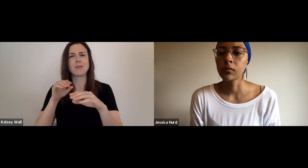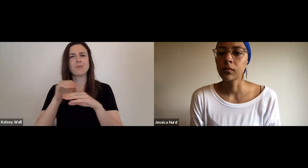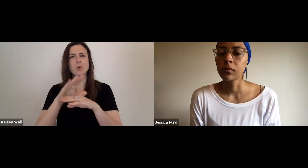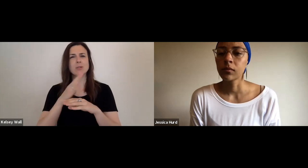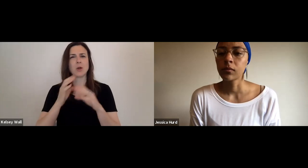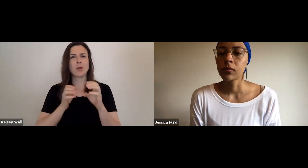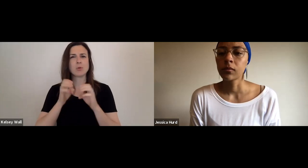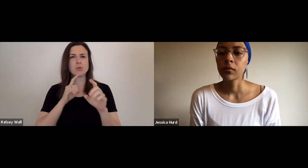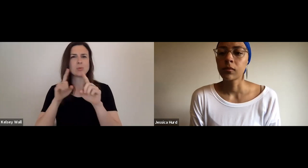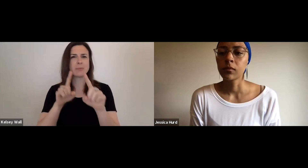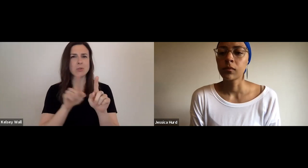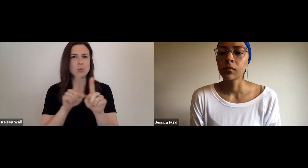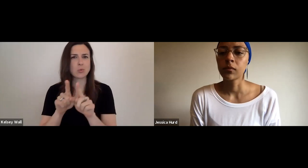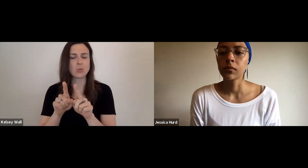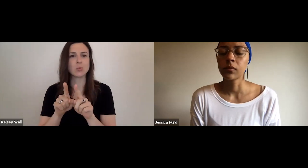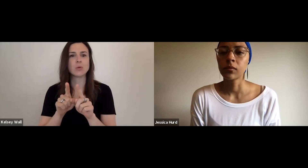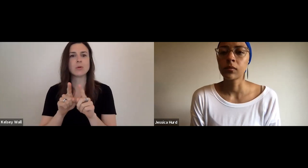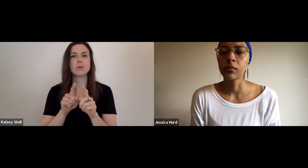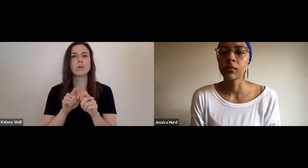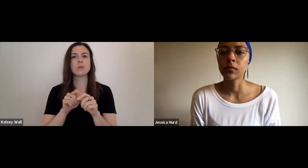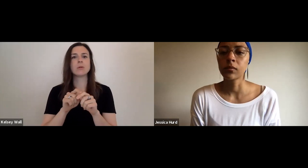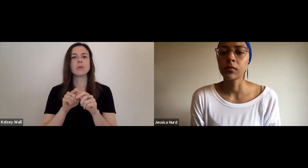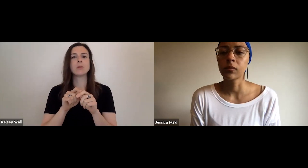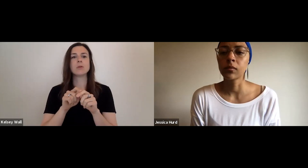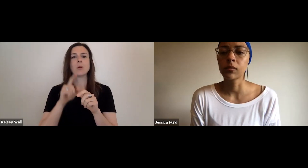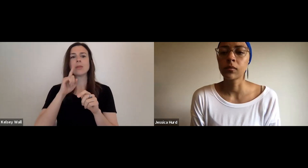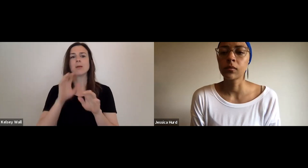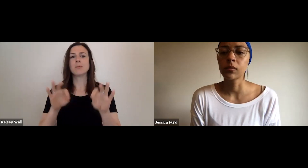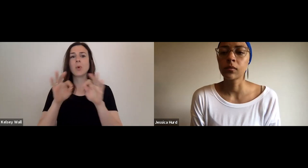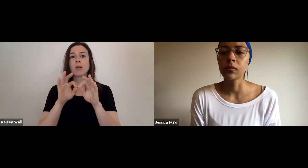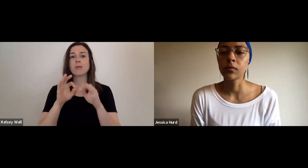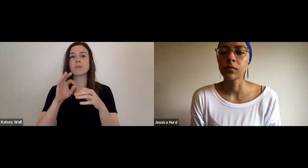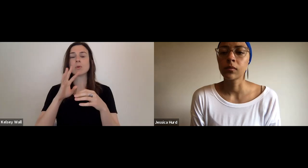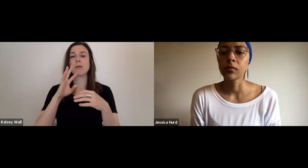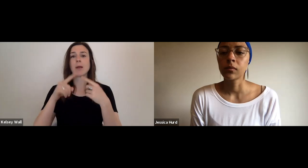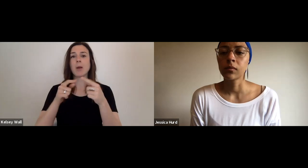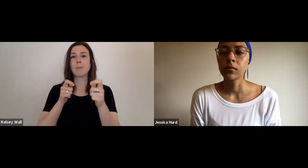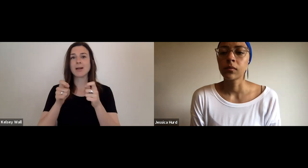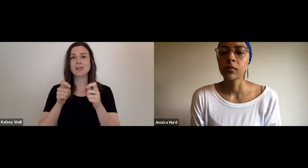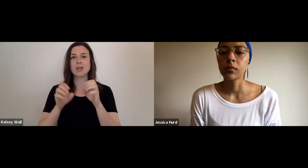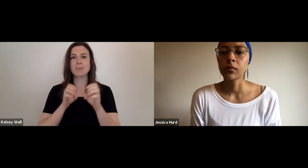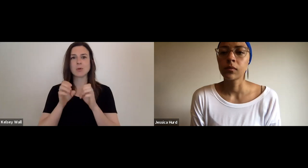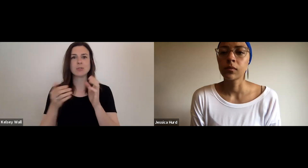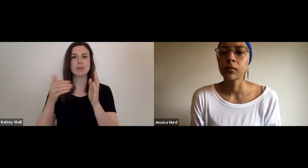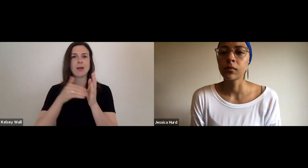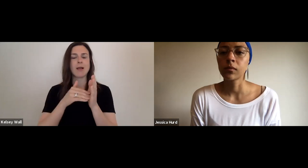and sometimes we don't even notice or realize what we're thinking and what those emotions can do to us, but it's important that when we talk about